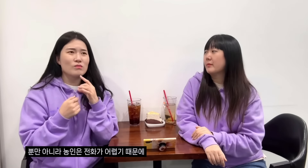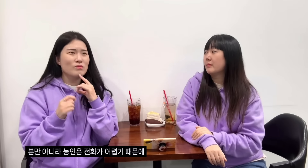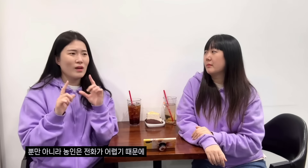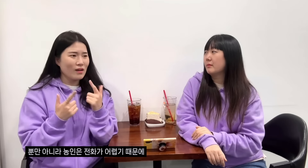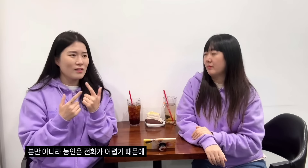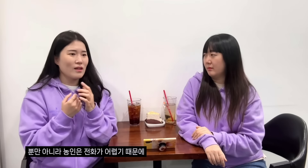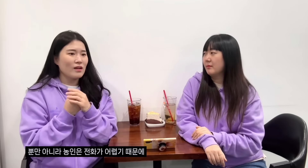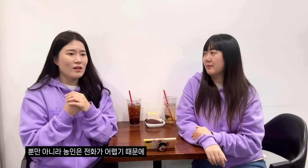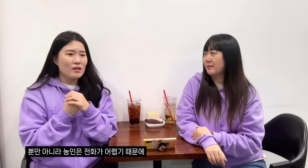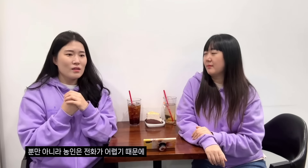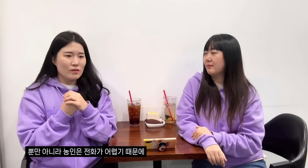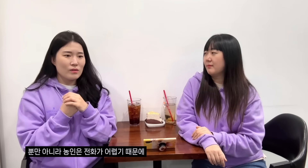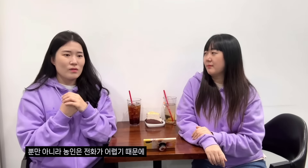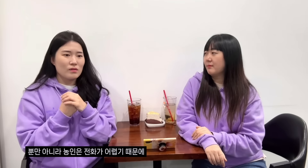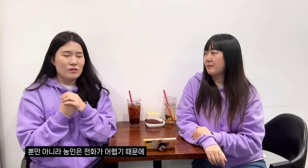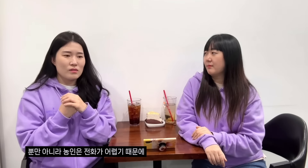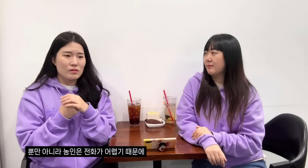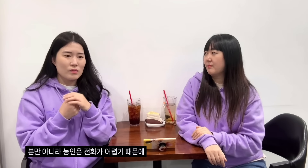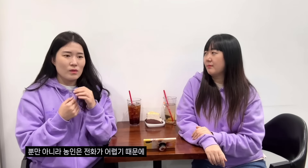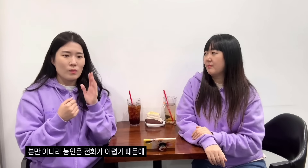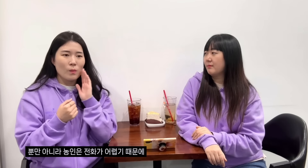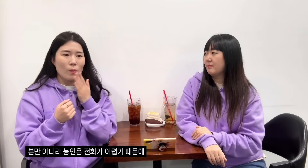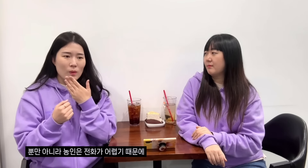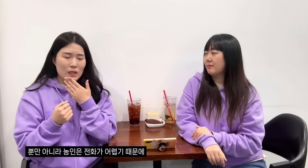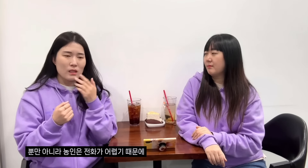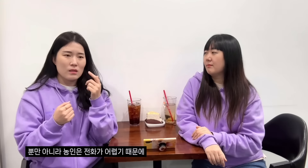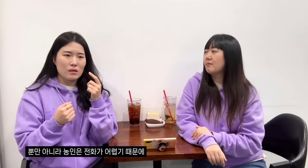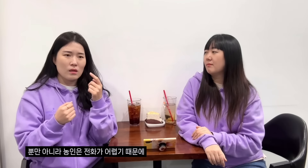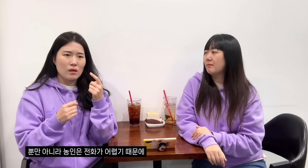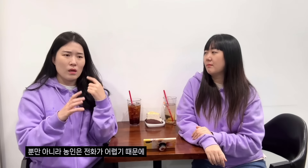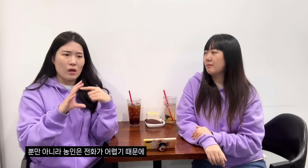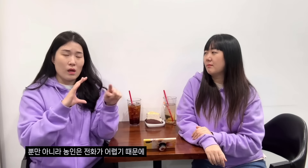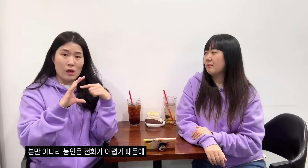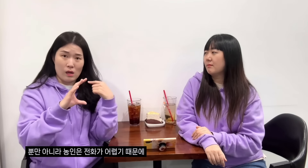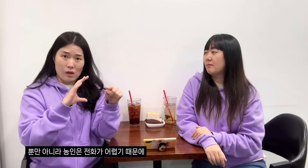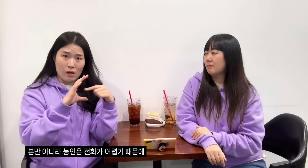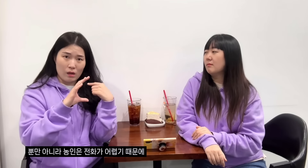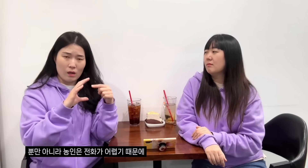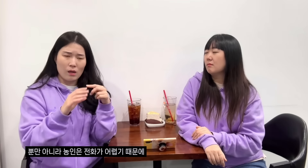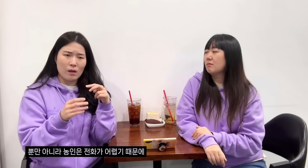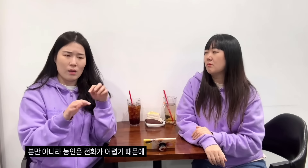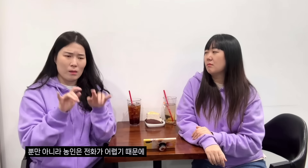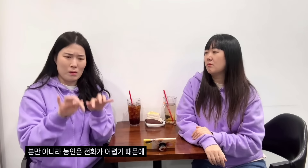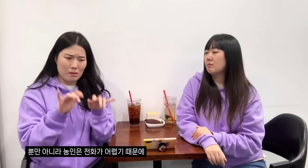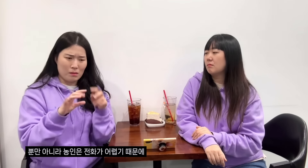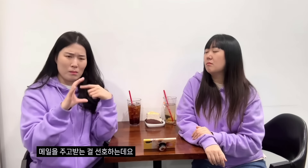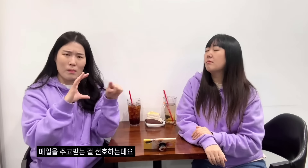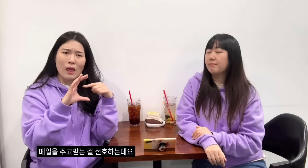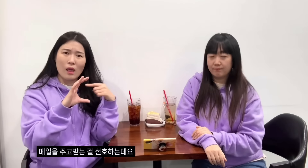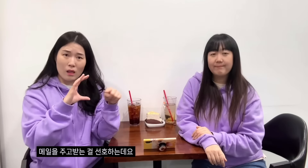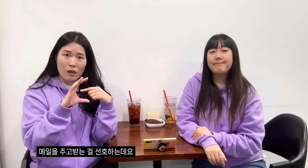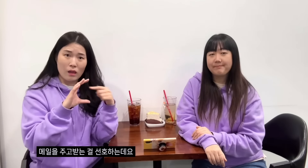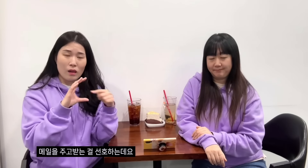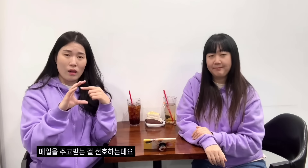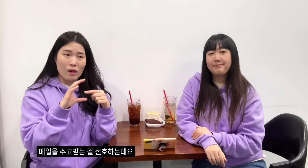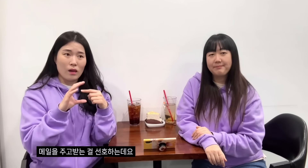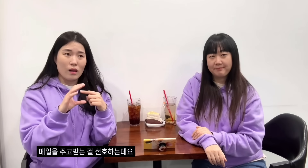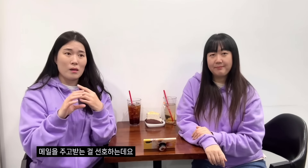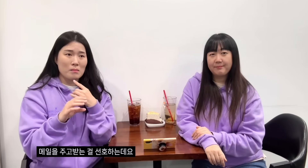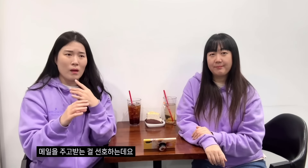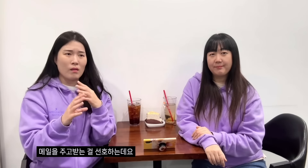In addition, since it is difficult for the deaf to make phone calls,